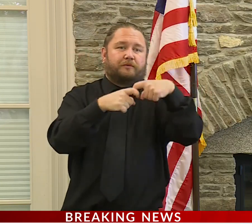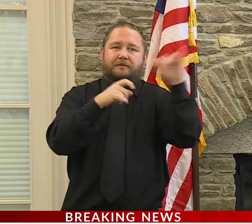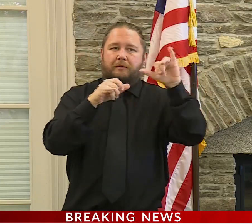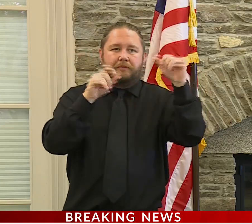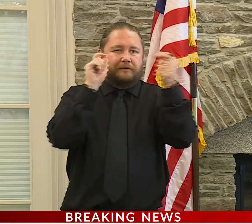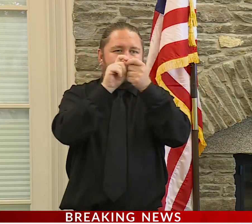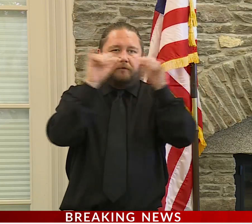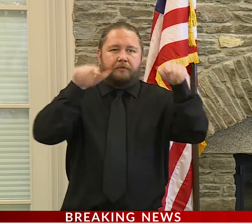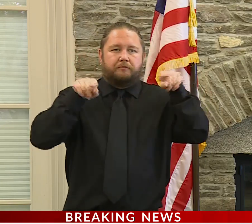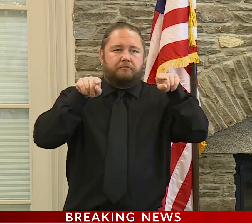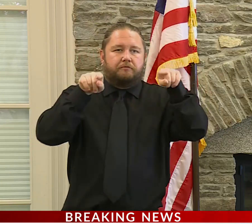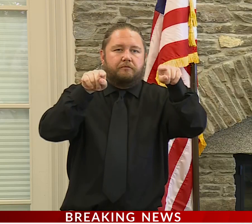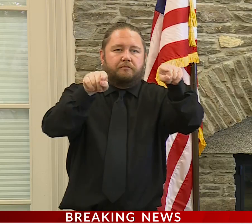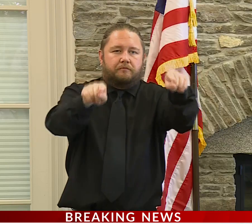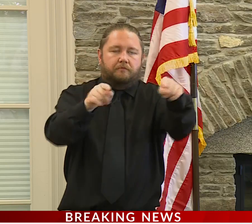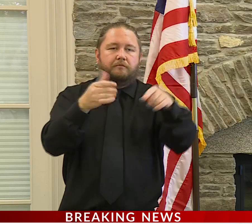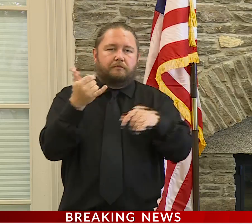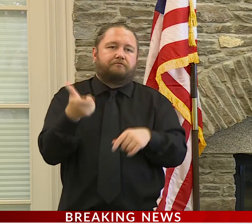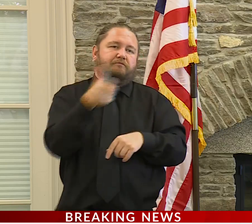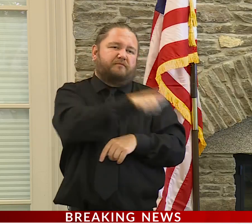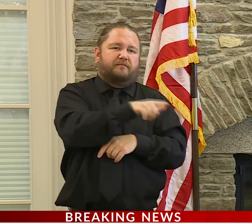80 THAT LEFT OBAMA SEAL I